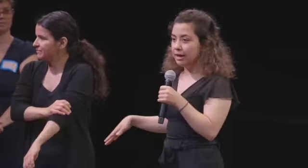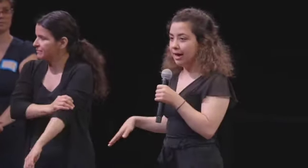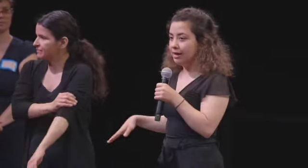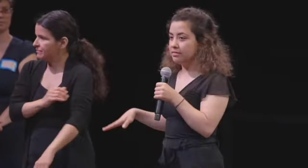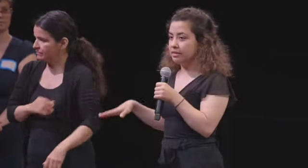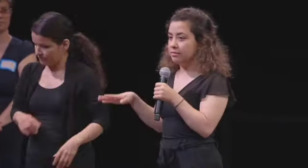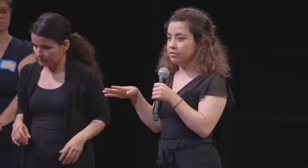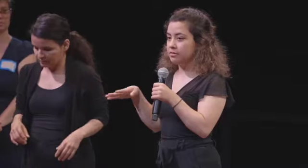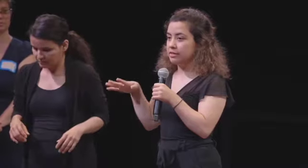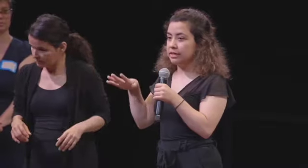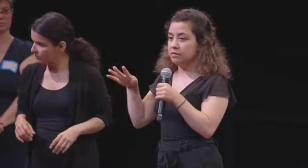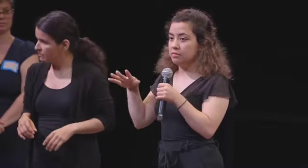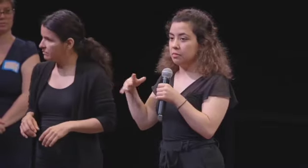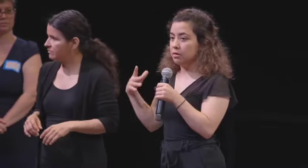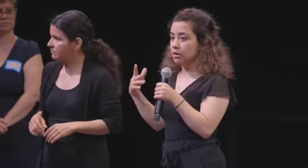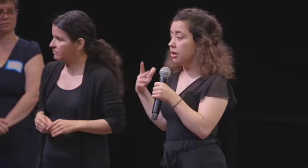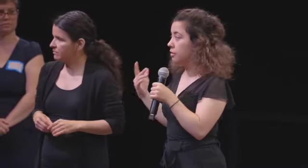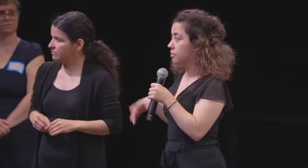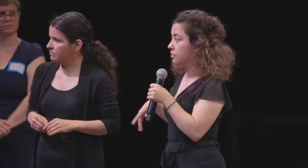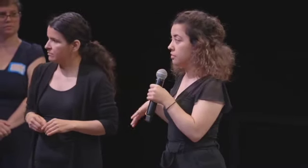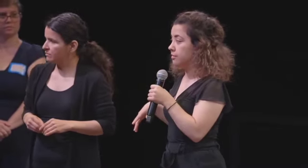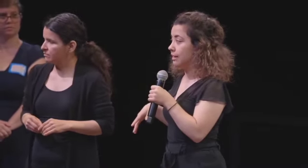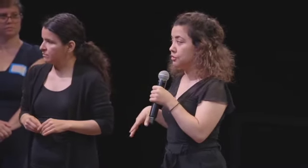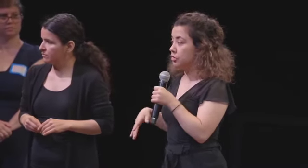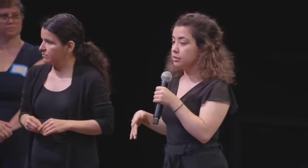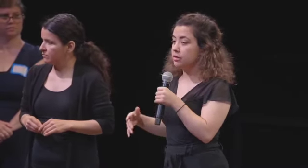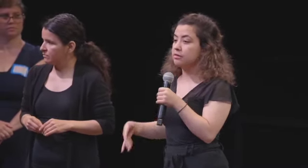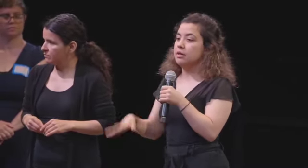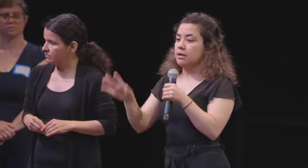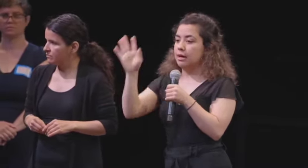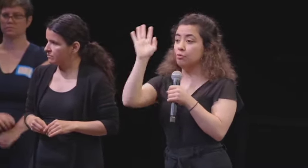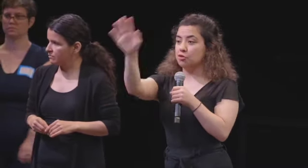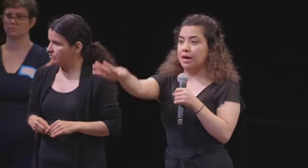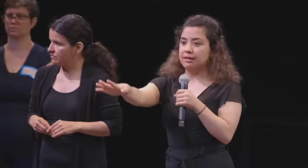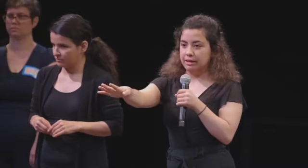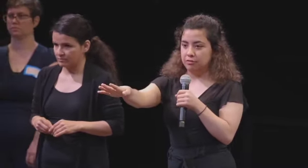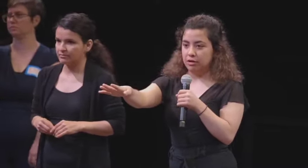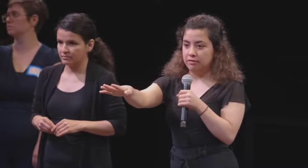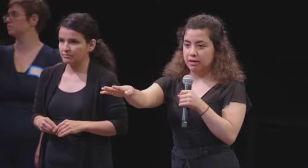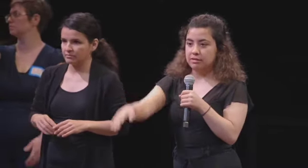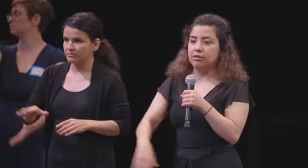we have the reserve seating for those who use the Sign Language interpreters directly in front of us.